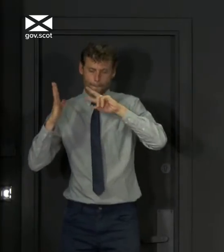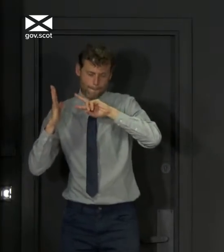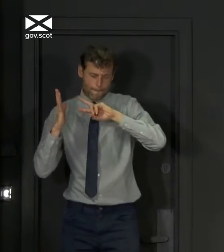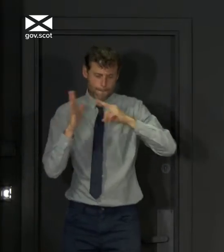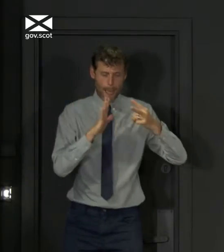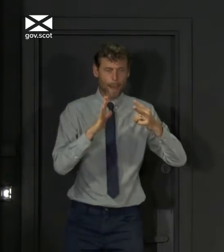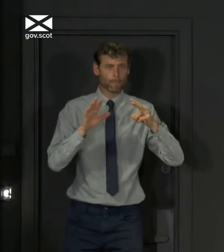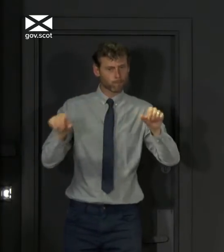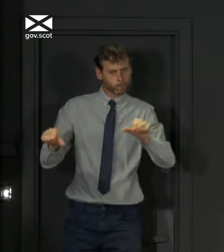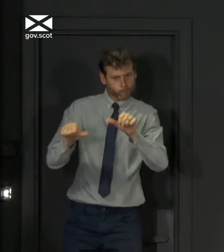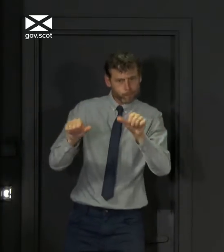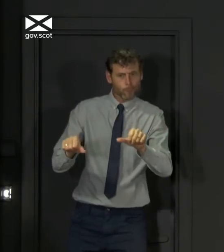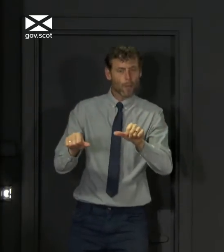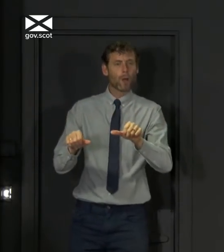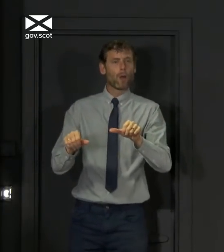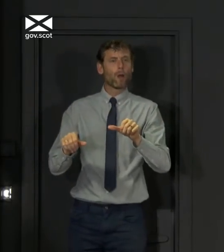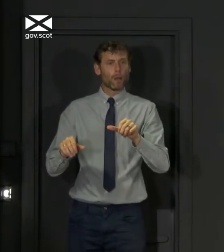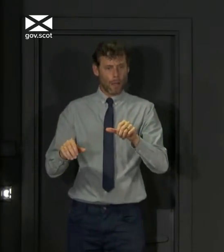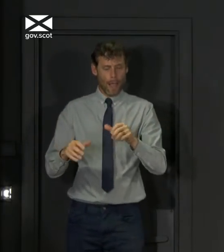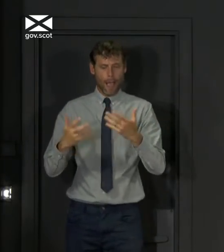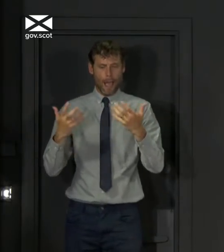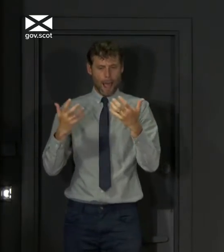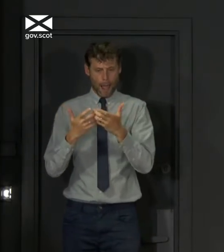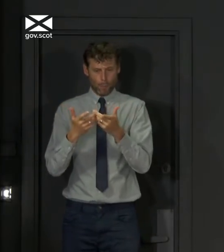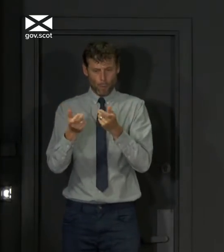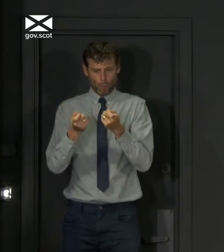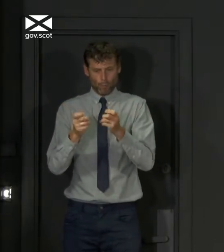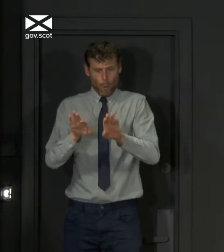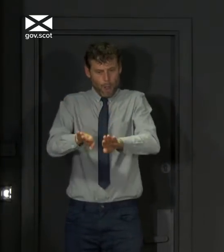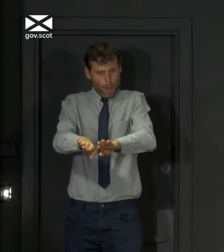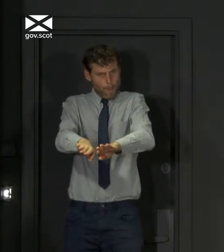making sure we get to an agreed position around physical distancing, But on the testing that